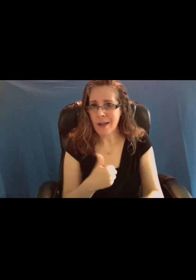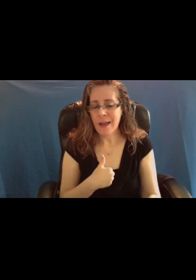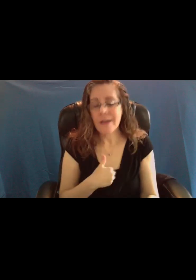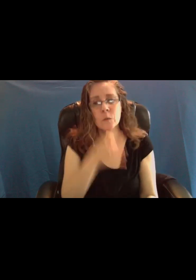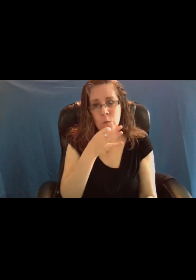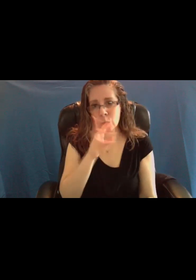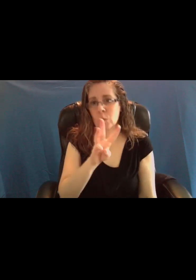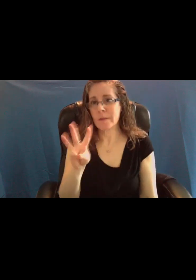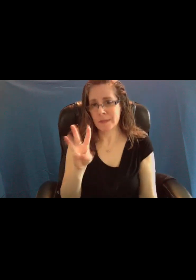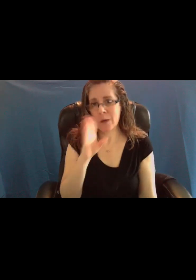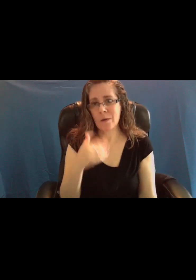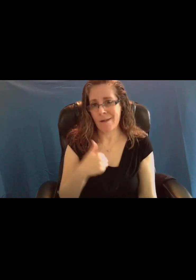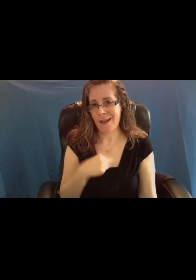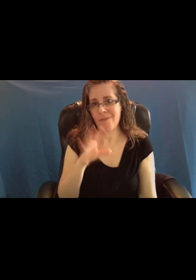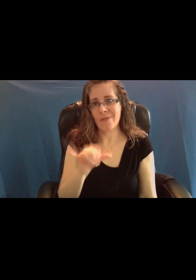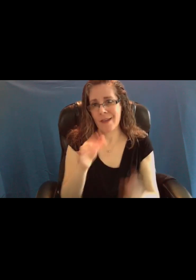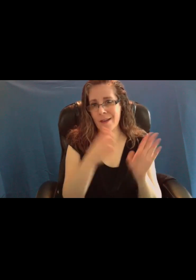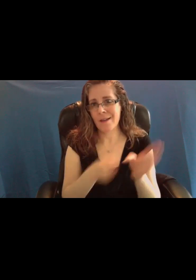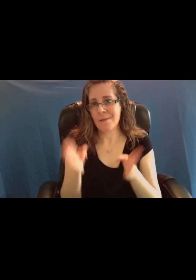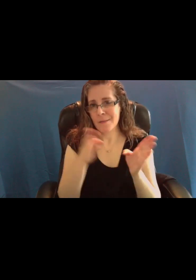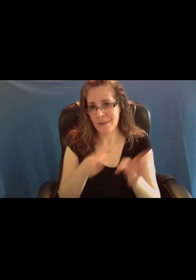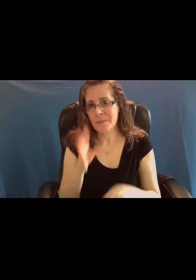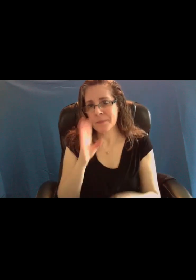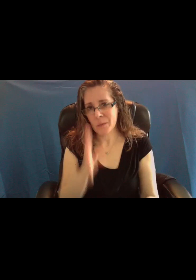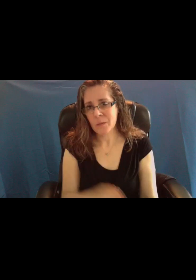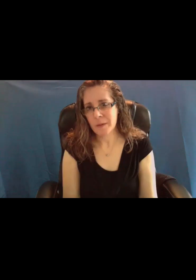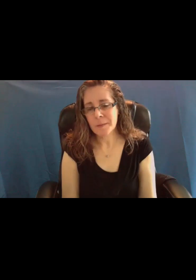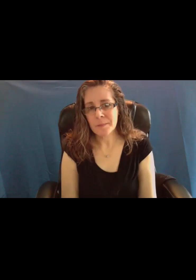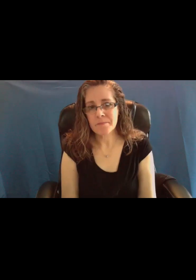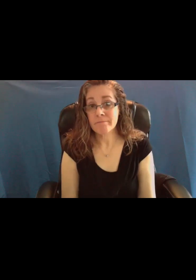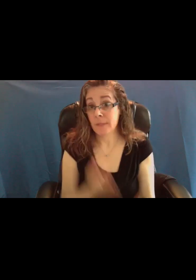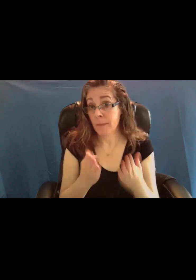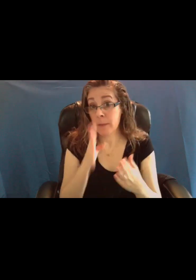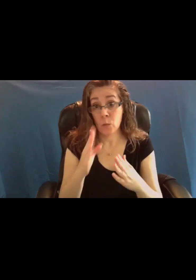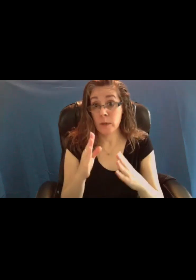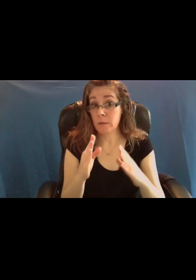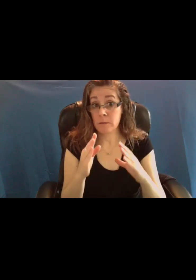and perhaps we can send it to participants when it is ready.